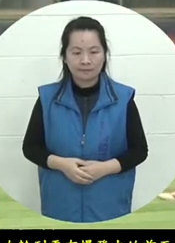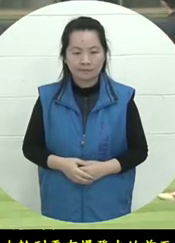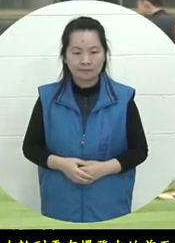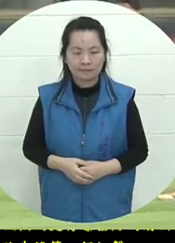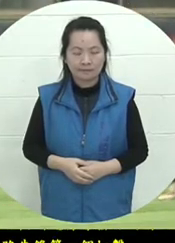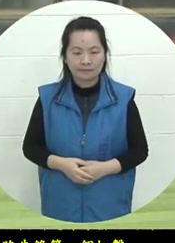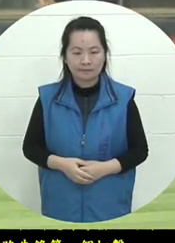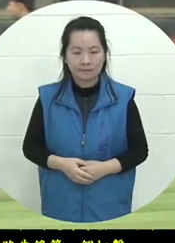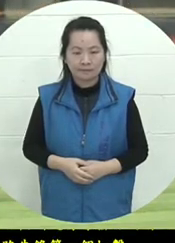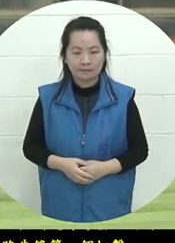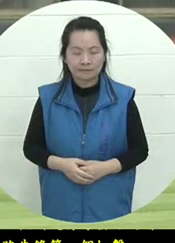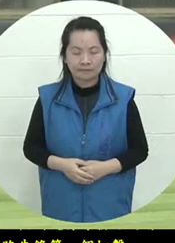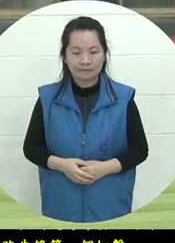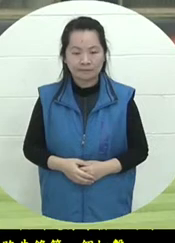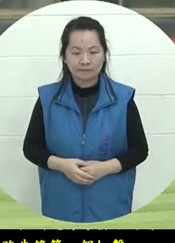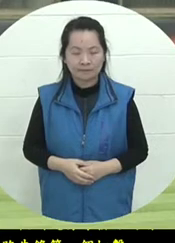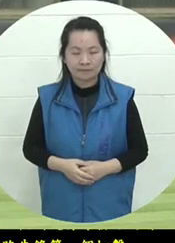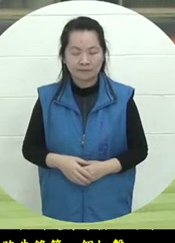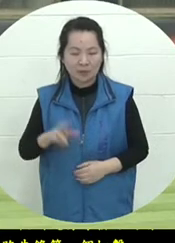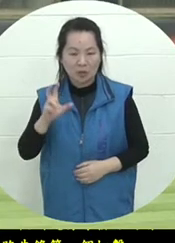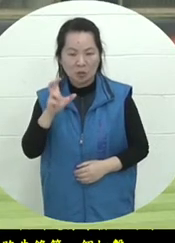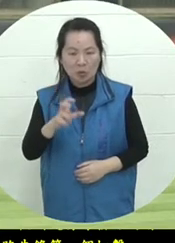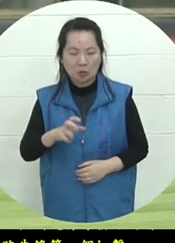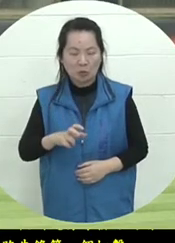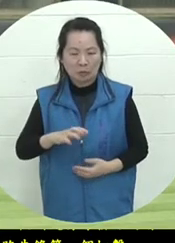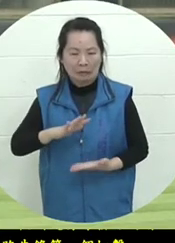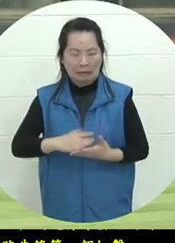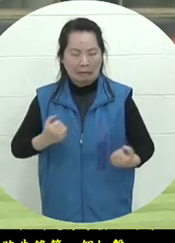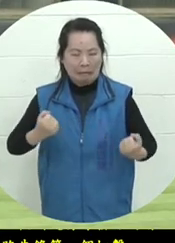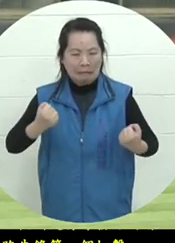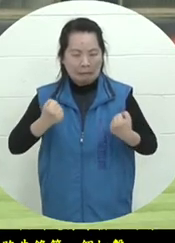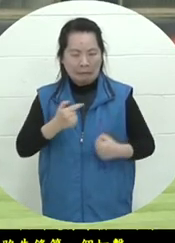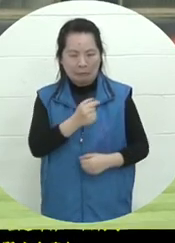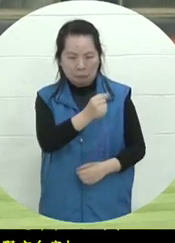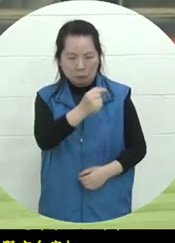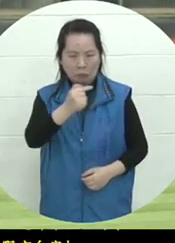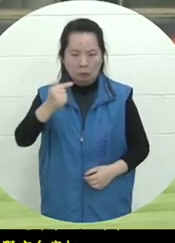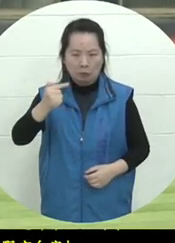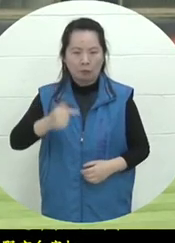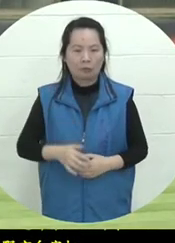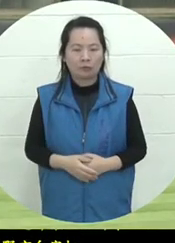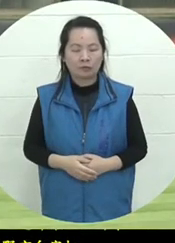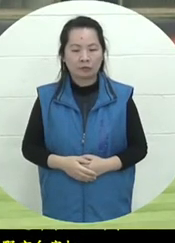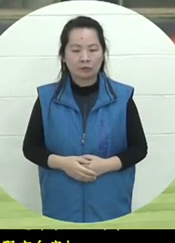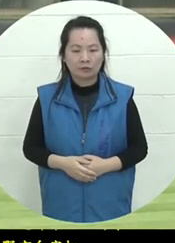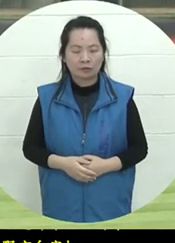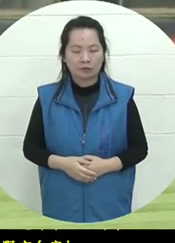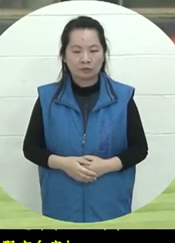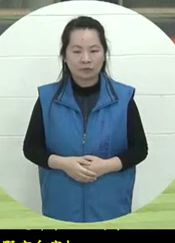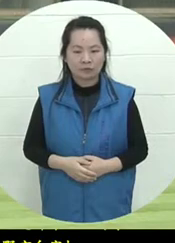Under the increasingly stressful situation, at this time, he also saw that at the beginning, there were bad balls that were close to good balls